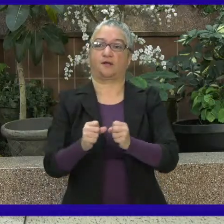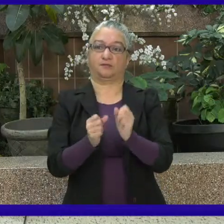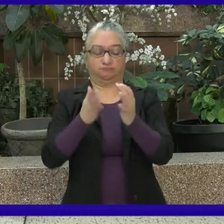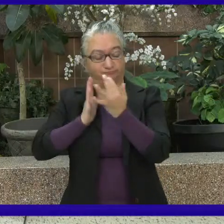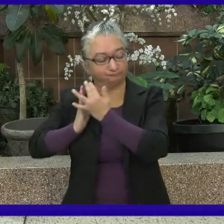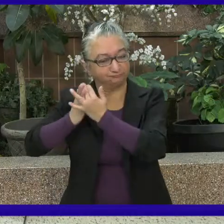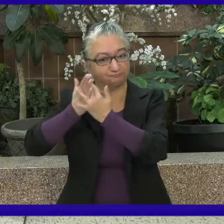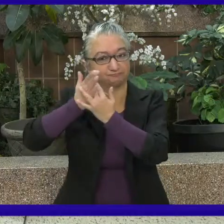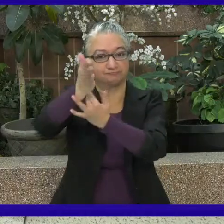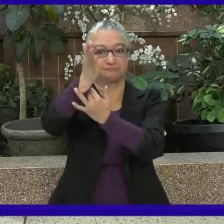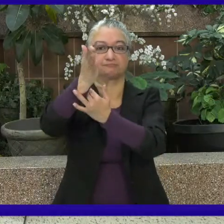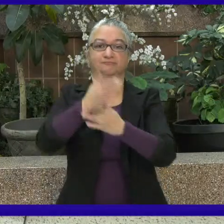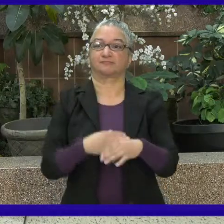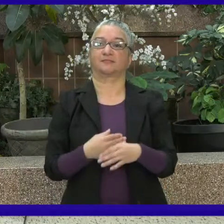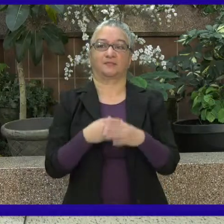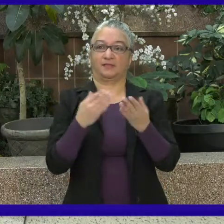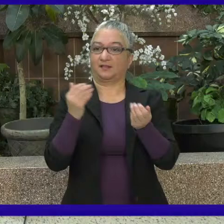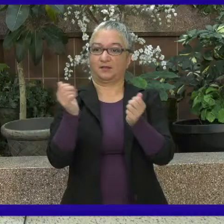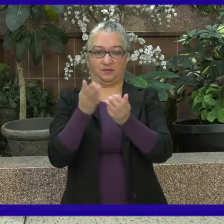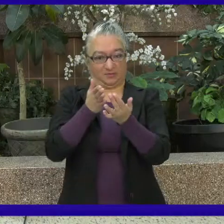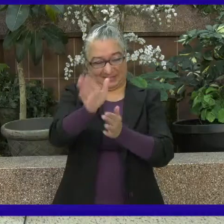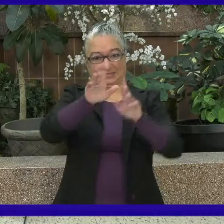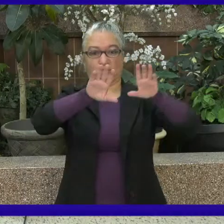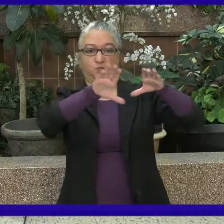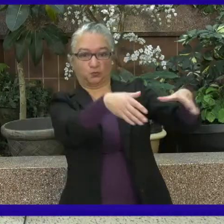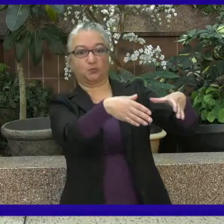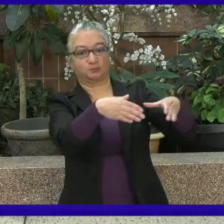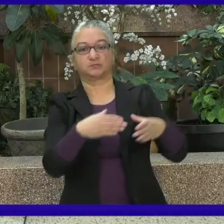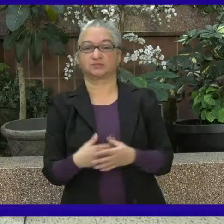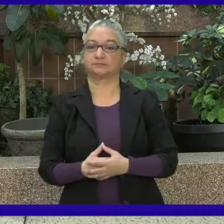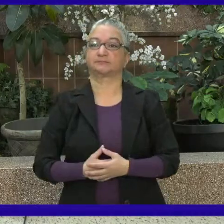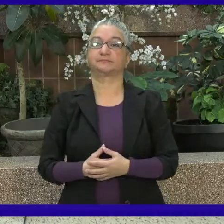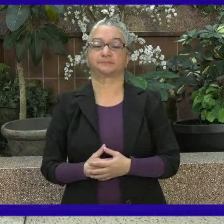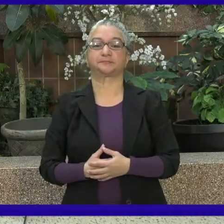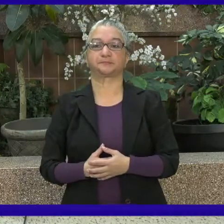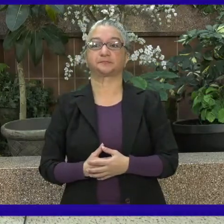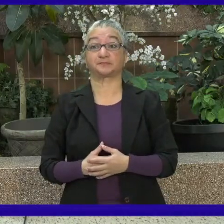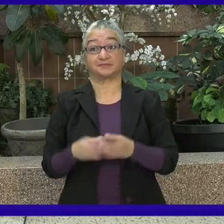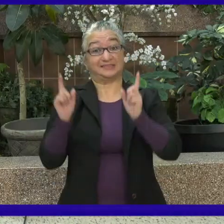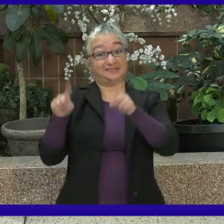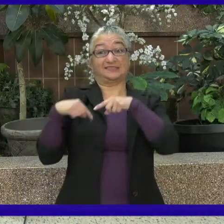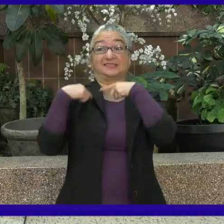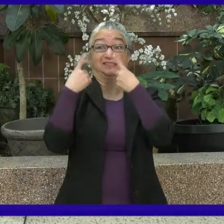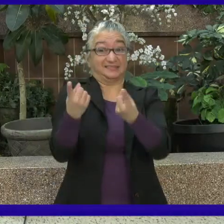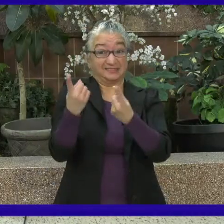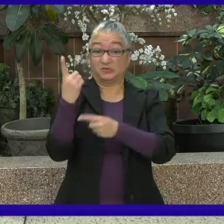we've administered over two and a half million doses in the past year thanks to the hard work